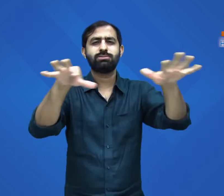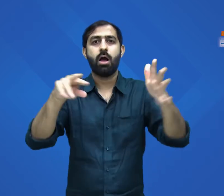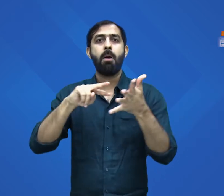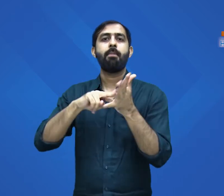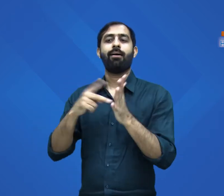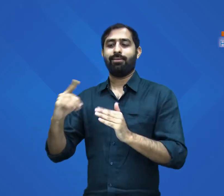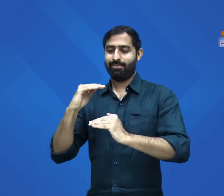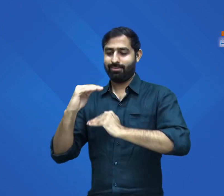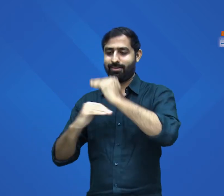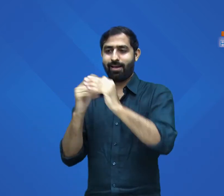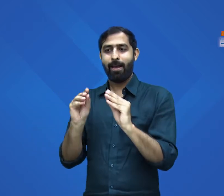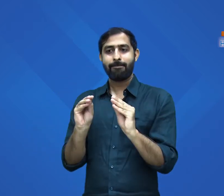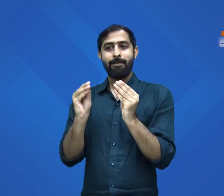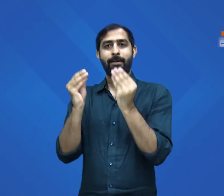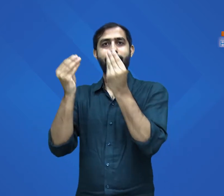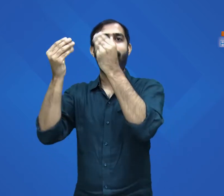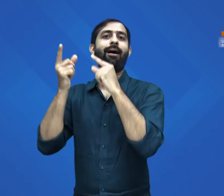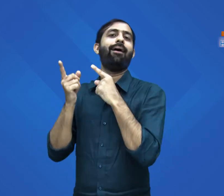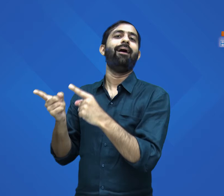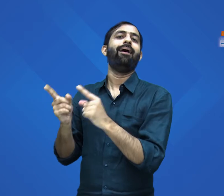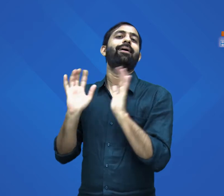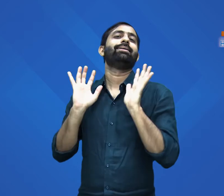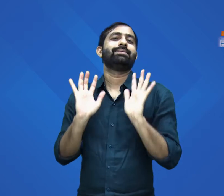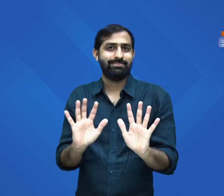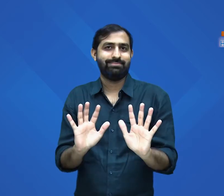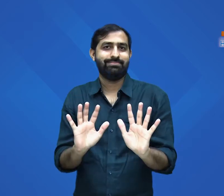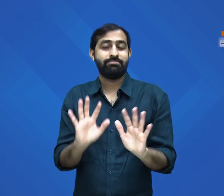This is how mindful thinking helps in our growth and development.